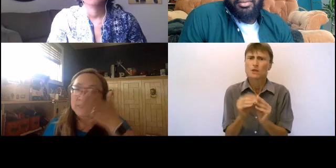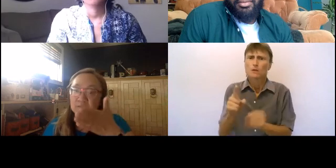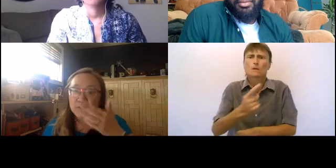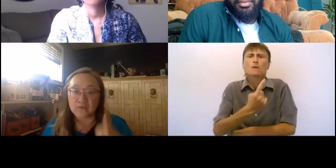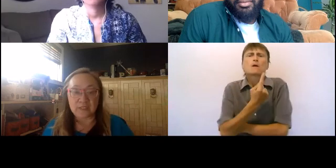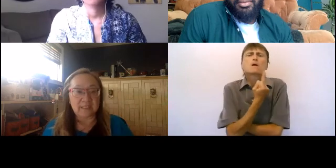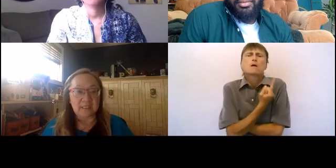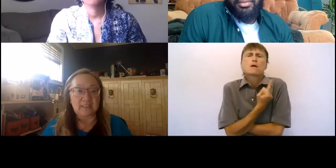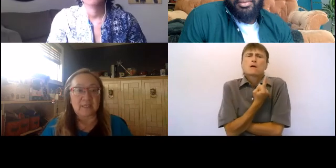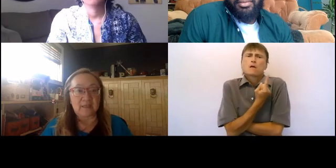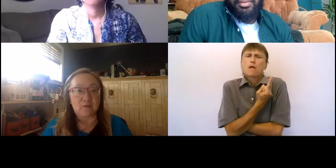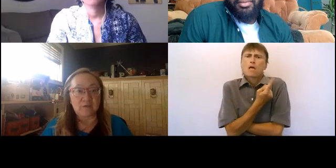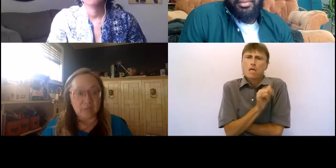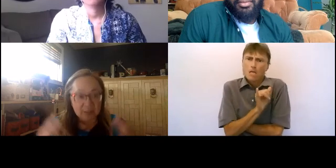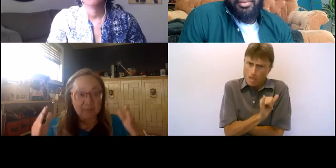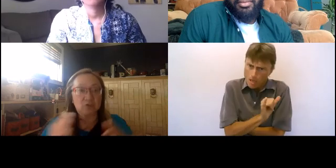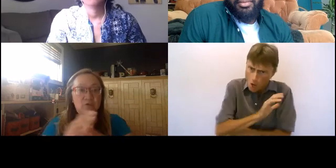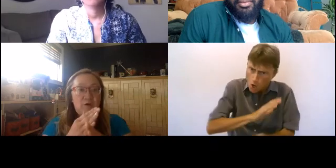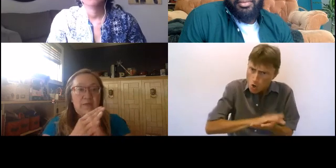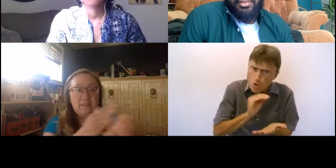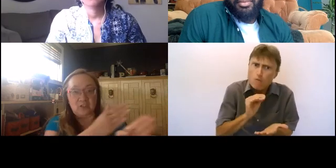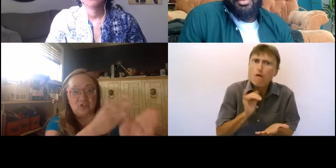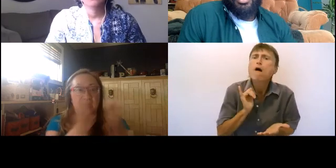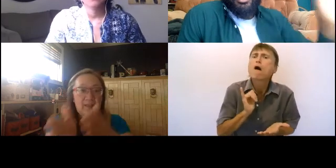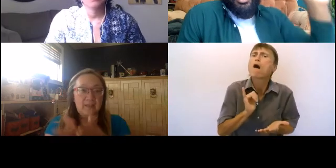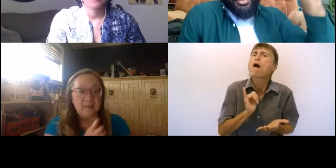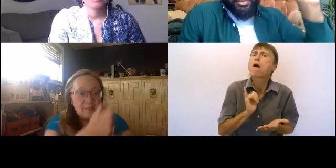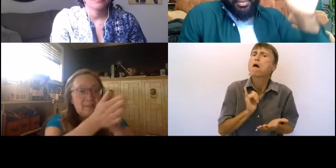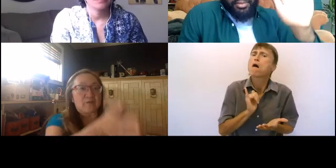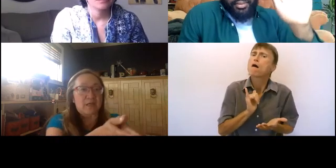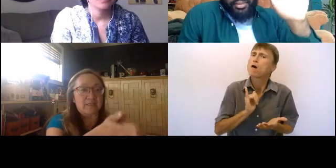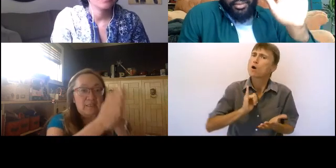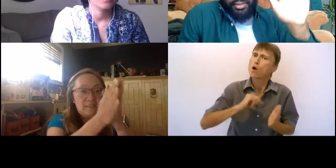feel free to send it to any one of us and we'll do our best to try and direct it to